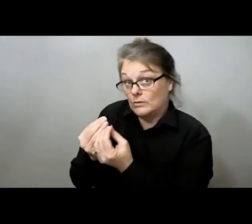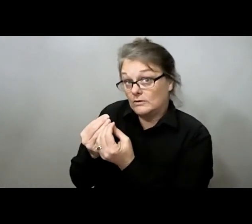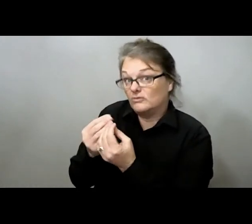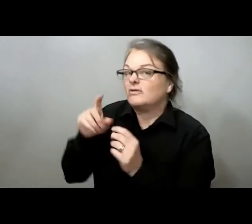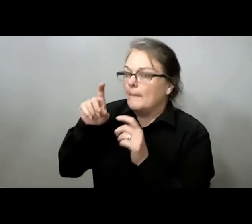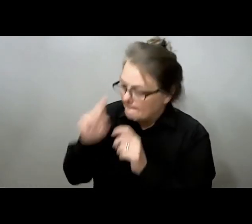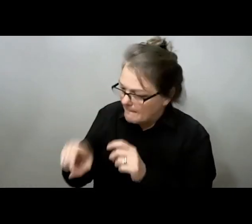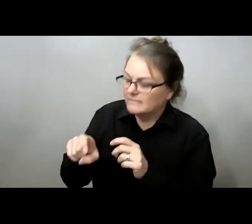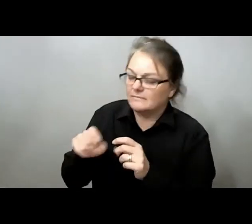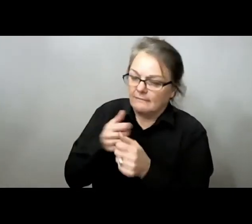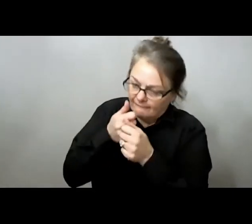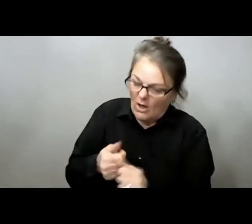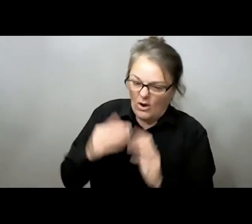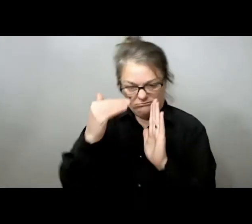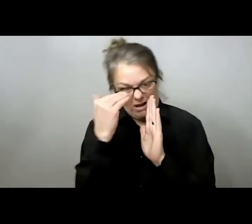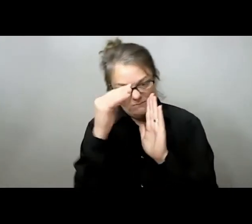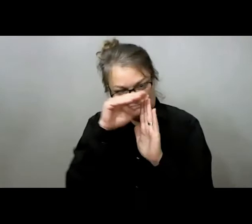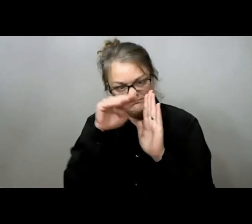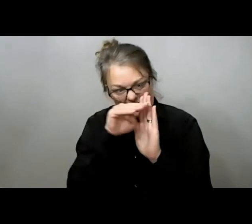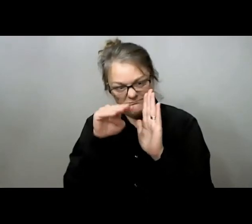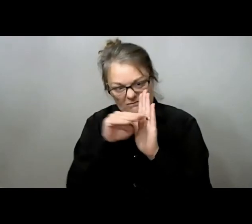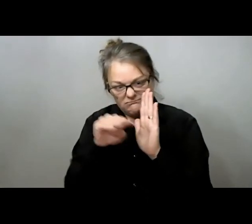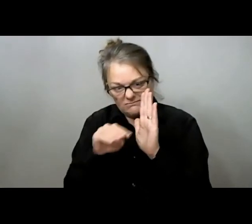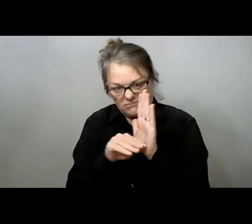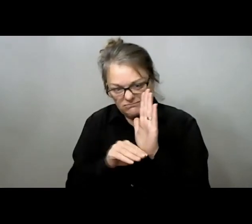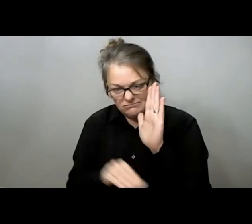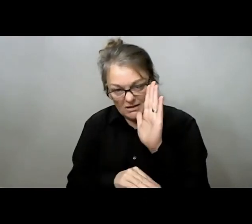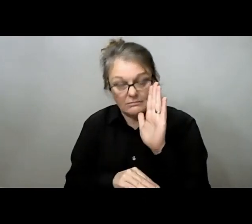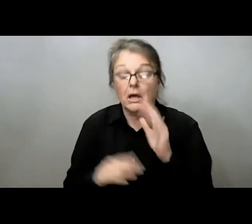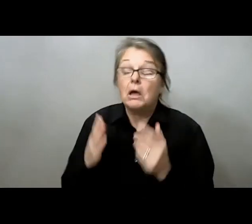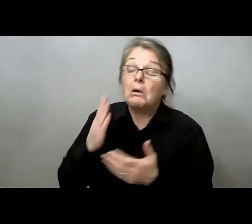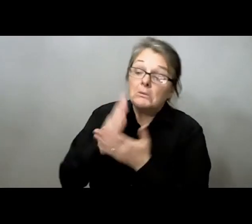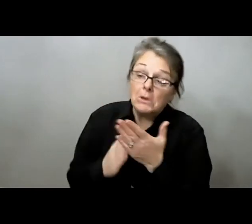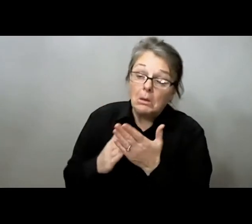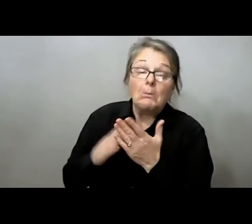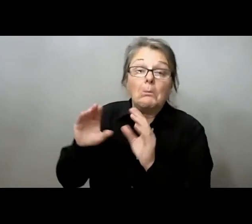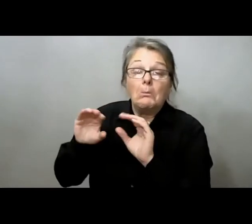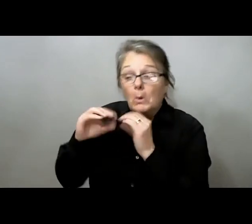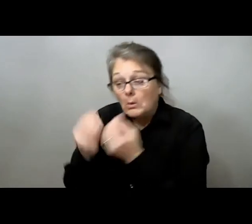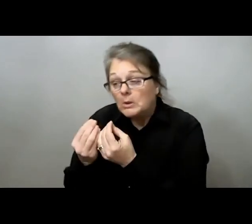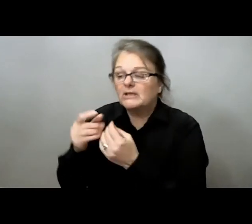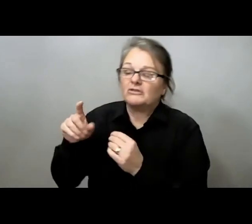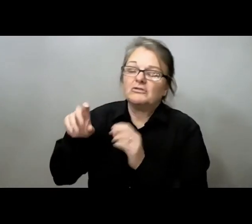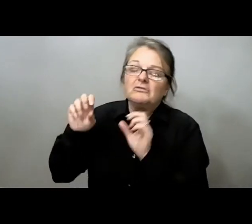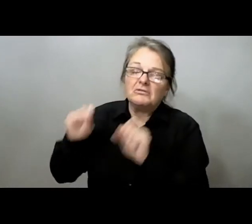ALL OF THE MINIMUM STANDARDS AND OTHERS THAT MAY HAVE AN EXEMPTION FROM SOME OF THOSE STANDARDS.